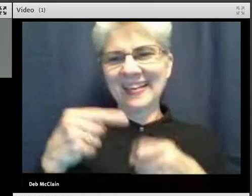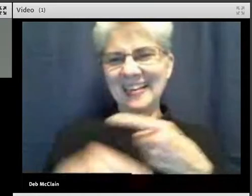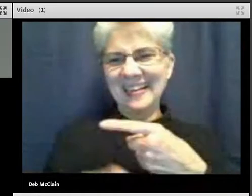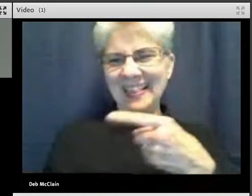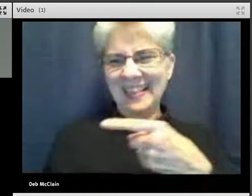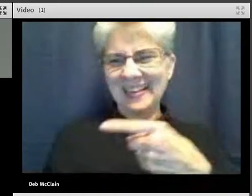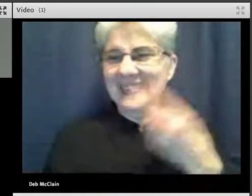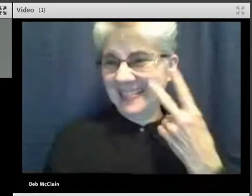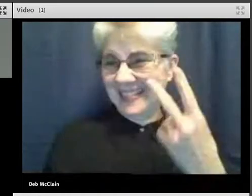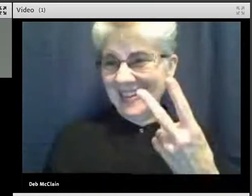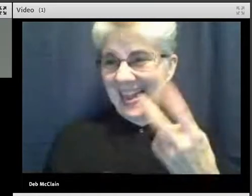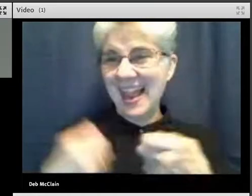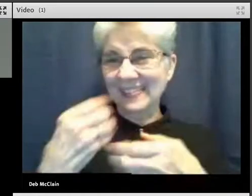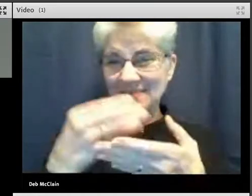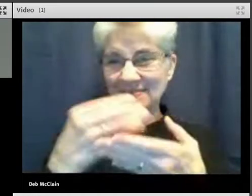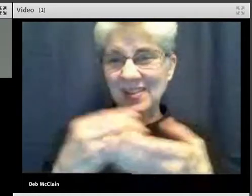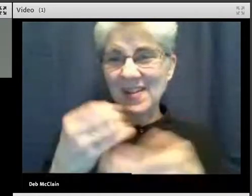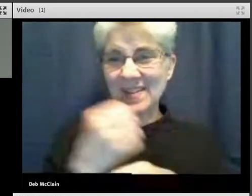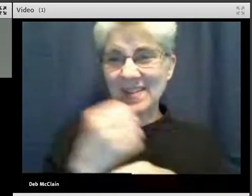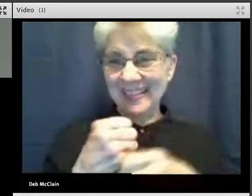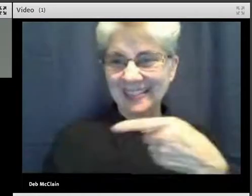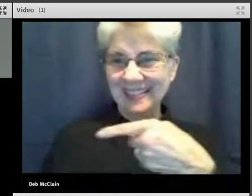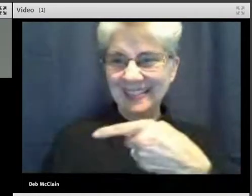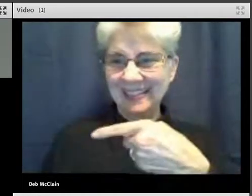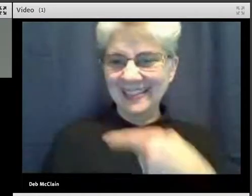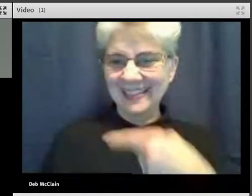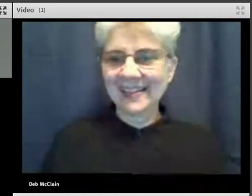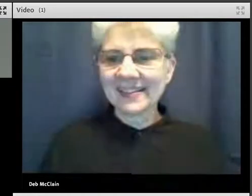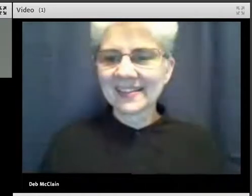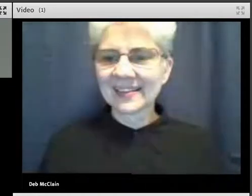Here's Brittany's cup of coffee. Brittany, do you see it now, the cup of coffee?